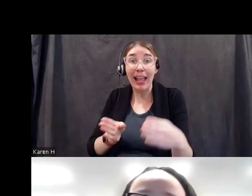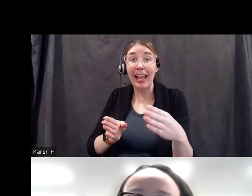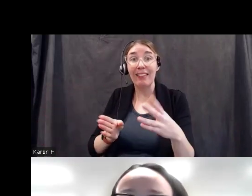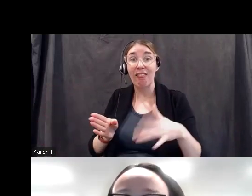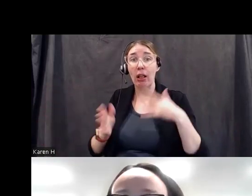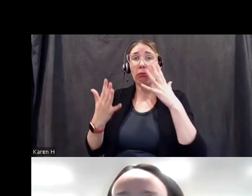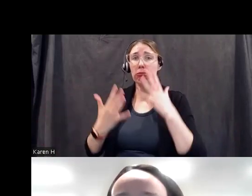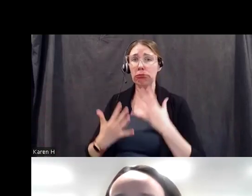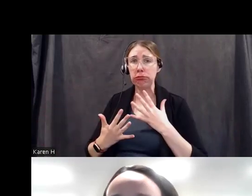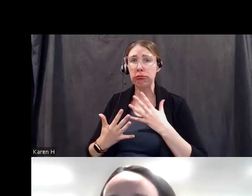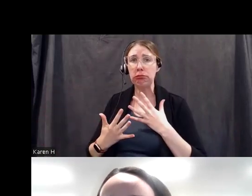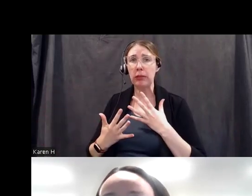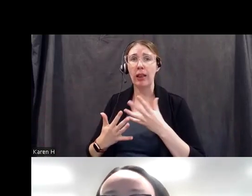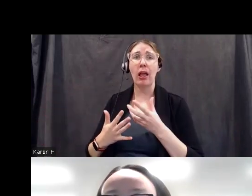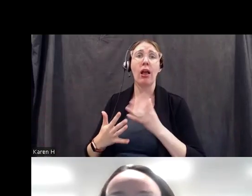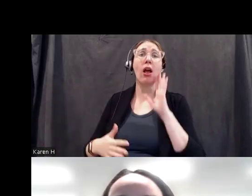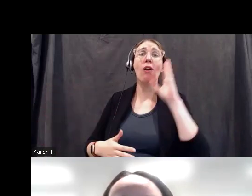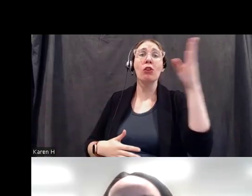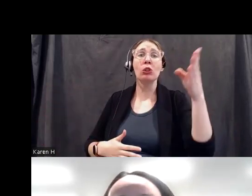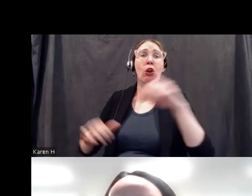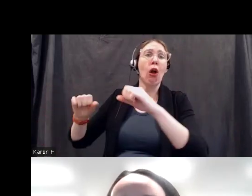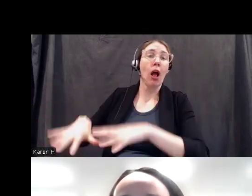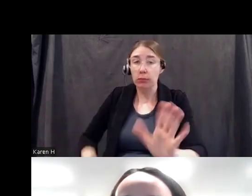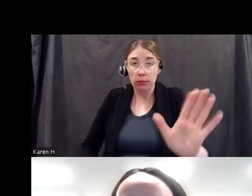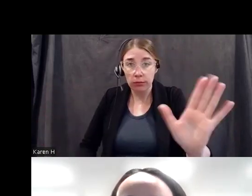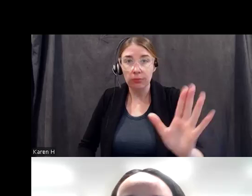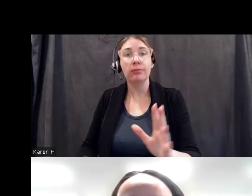affect how you do things in the future. We're continuing to push for this,